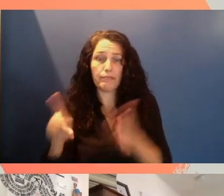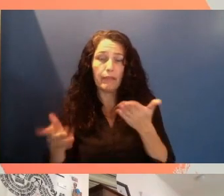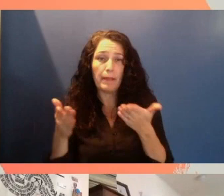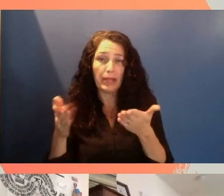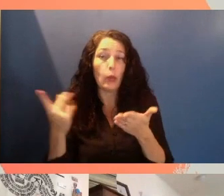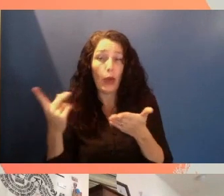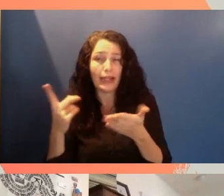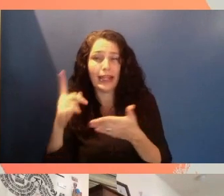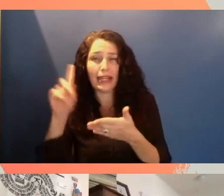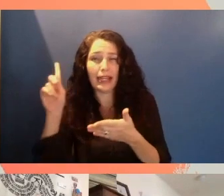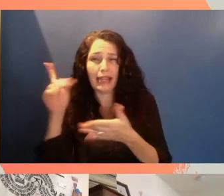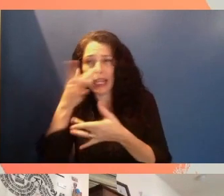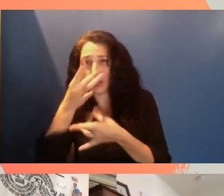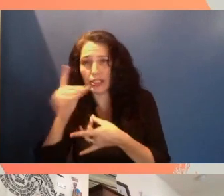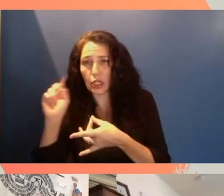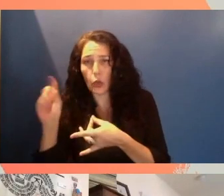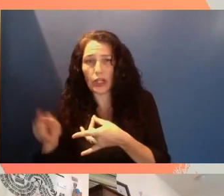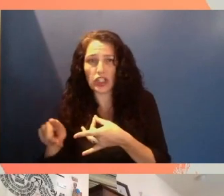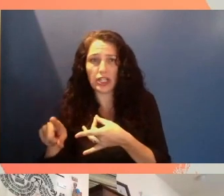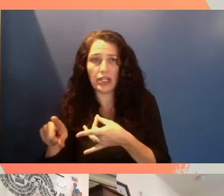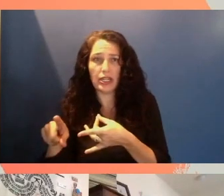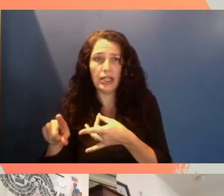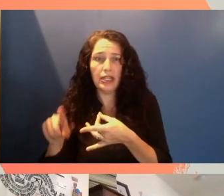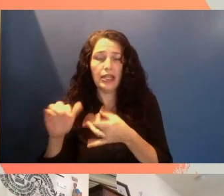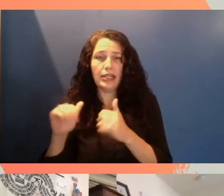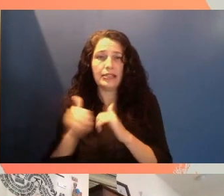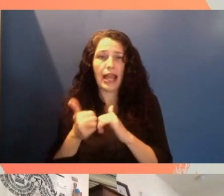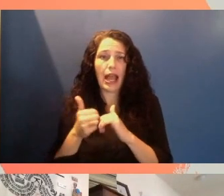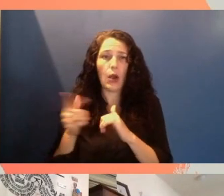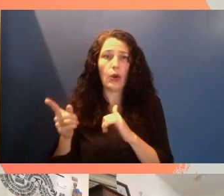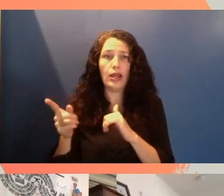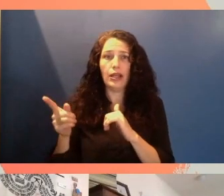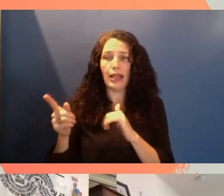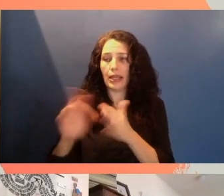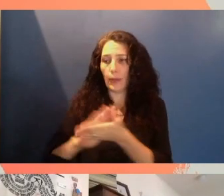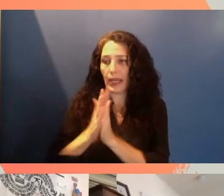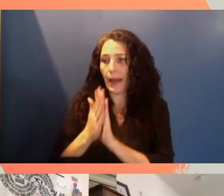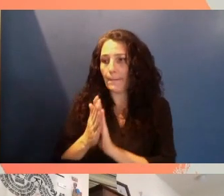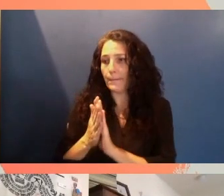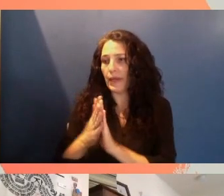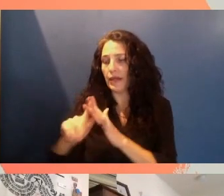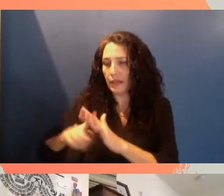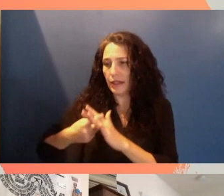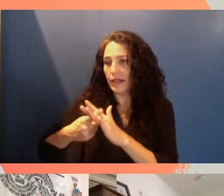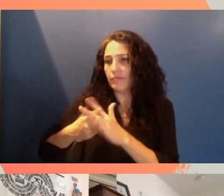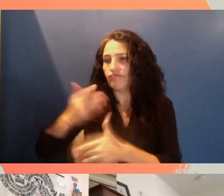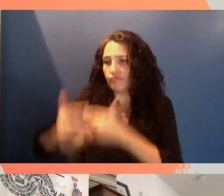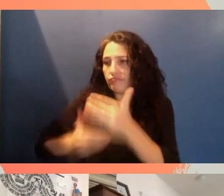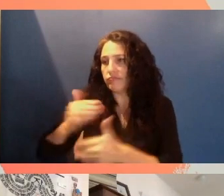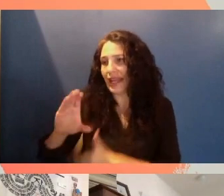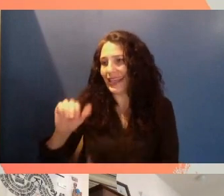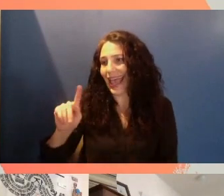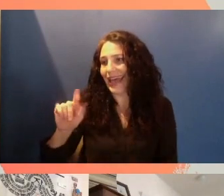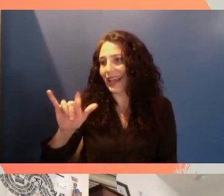Which is the ways in which a Brian Kemp becomes a catalyst for community, right? Which is and essentially,